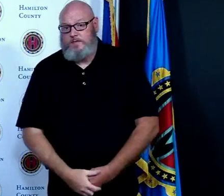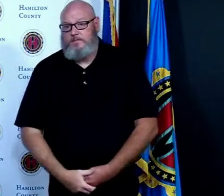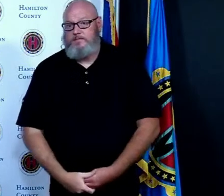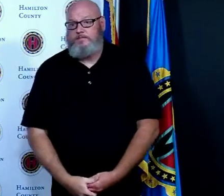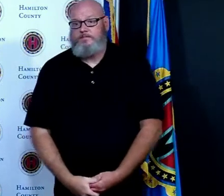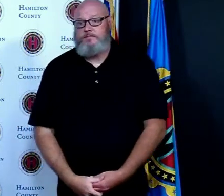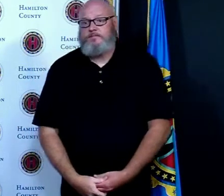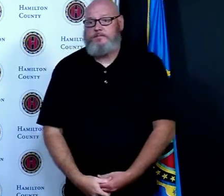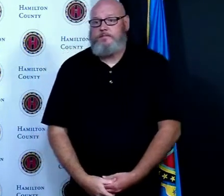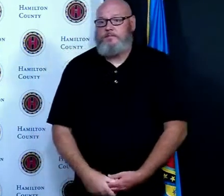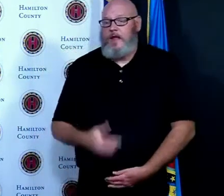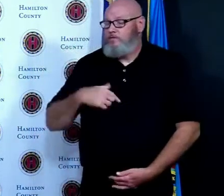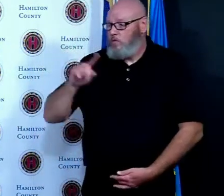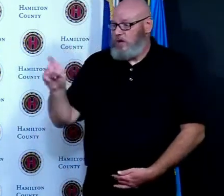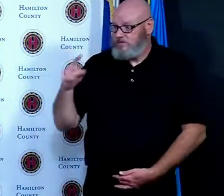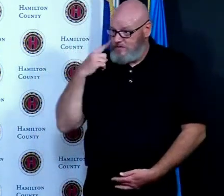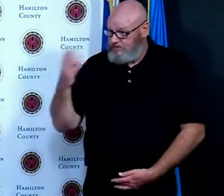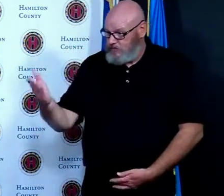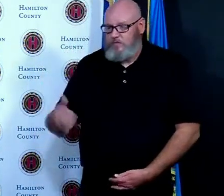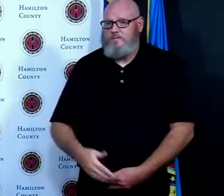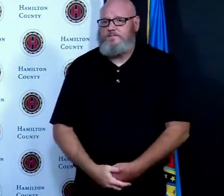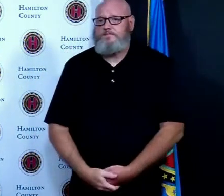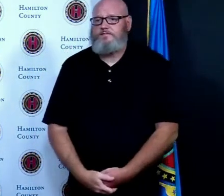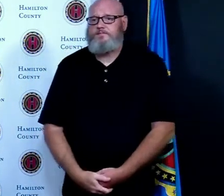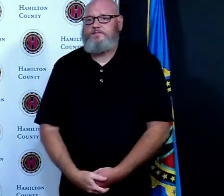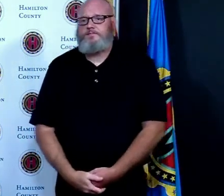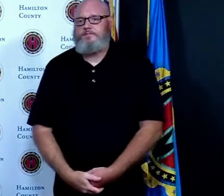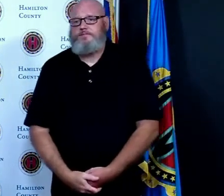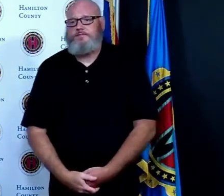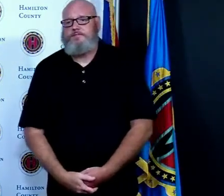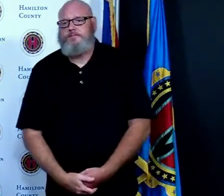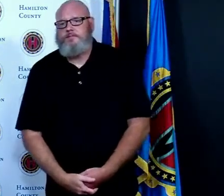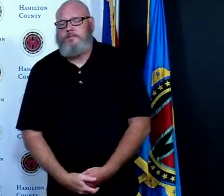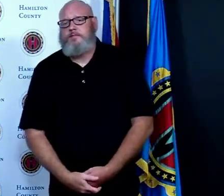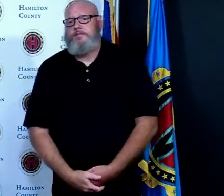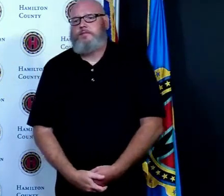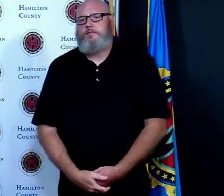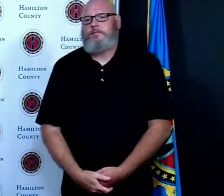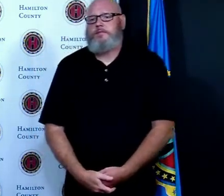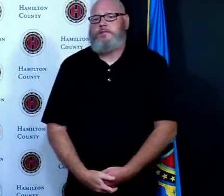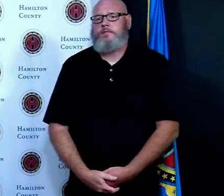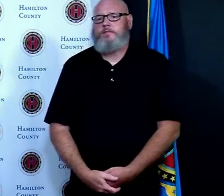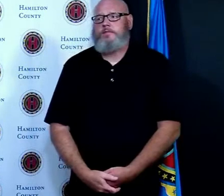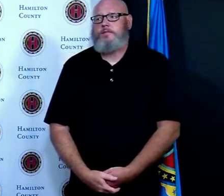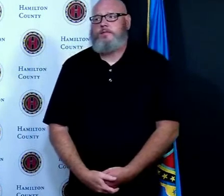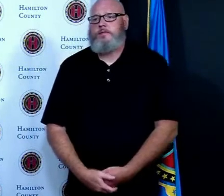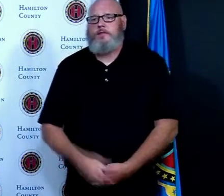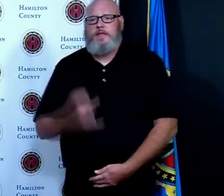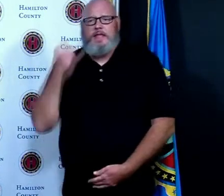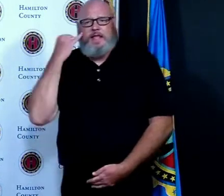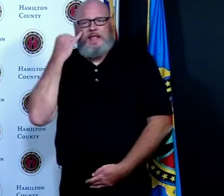and so and just in case no one's ever said this to you I appreciate all of you for staying